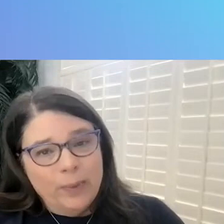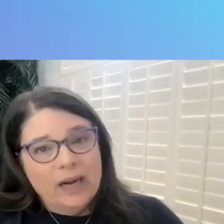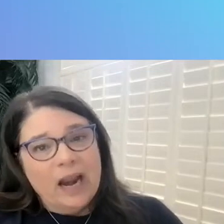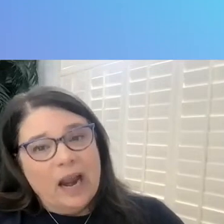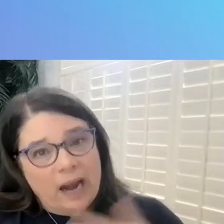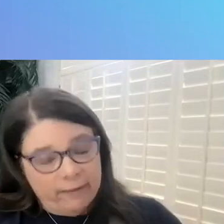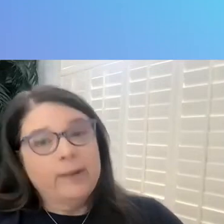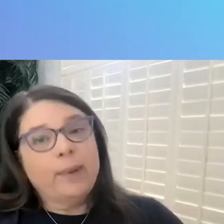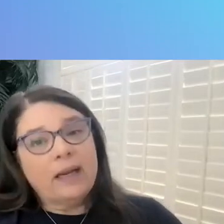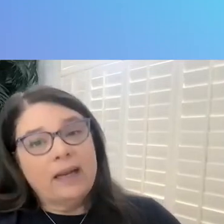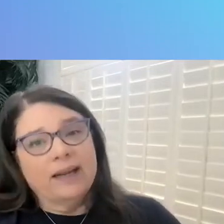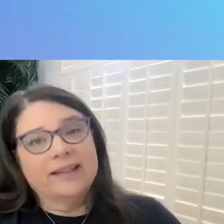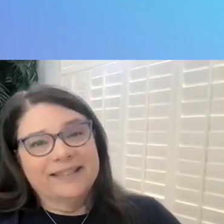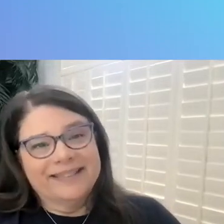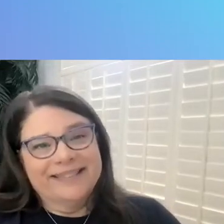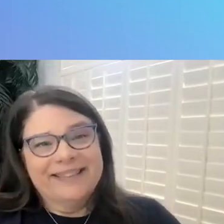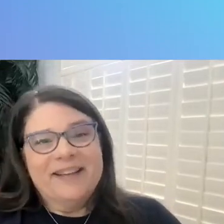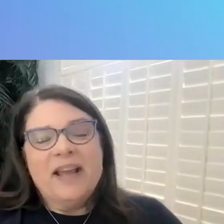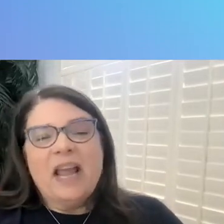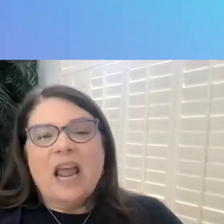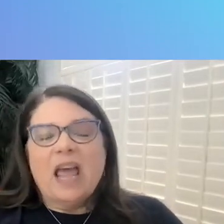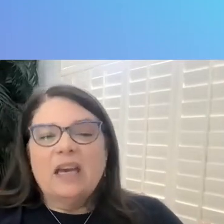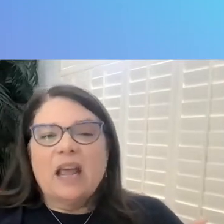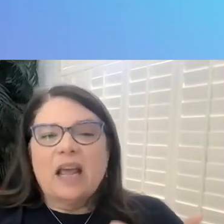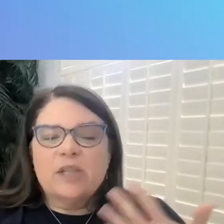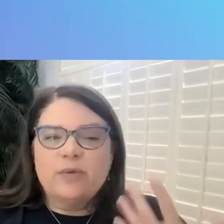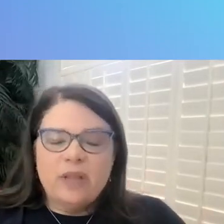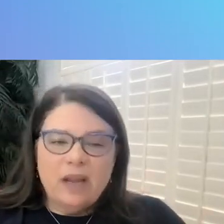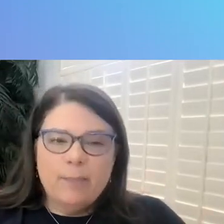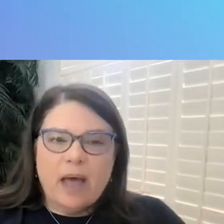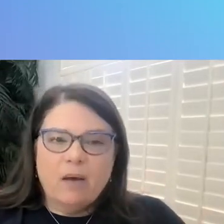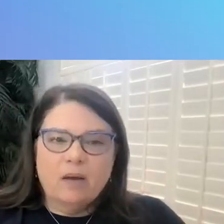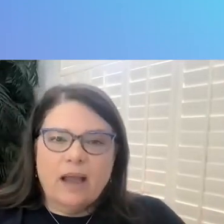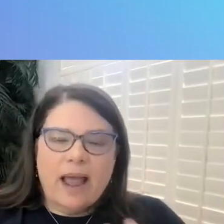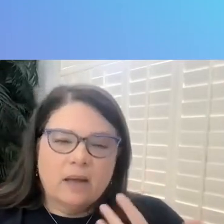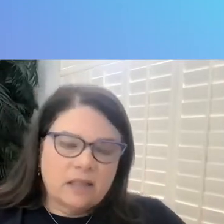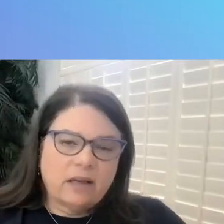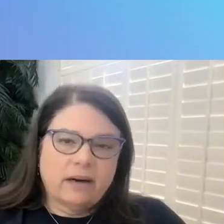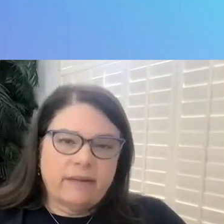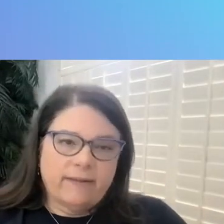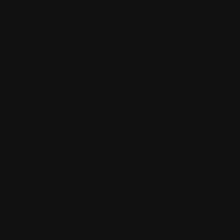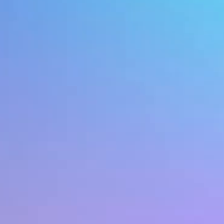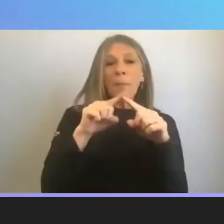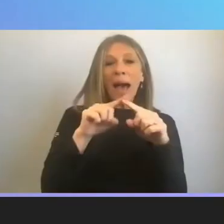everybody and as you think about how security fits into your